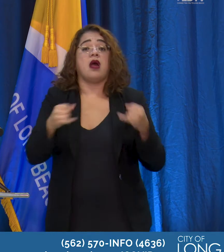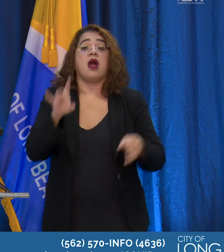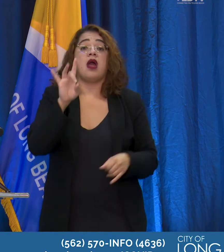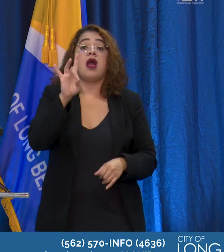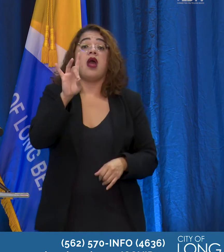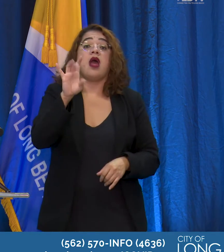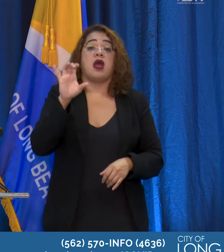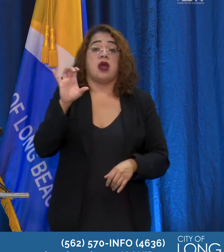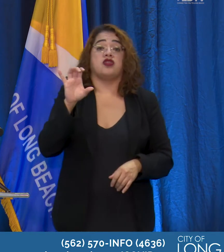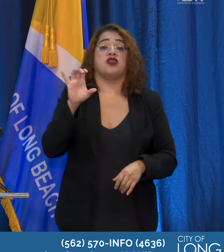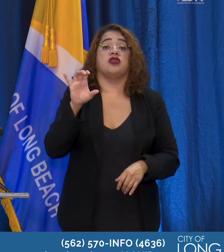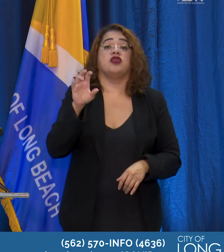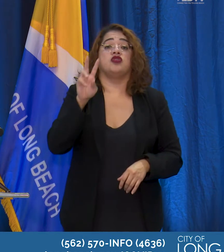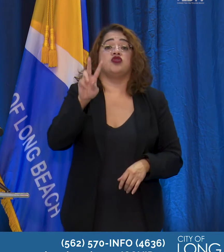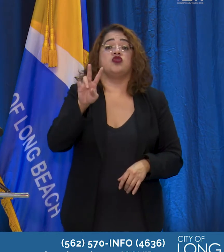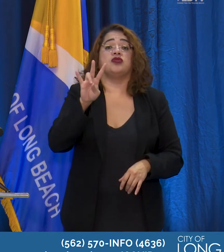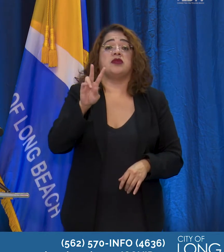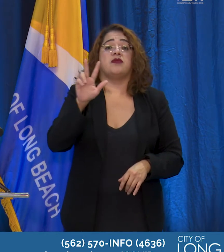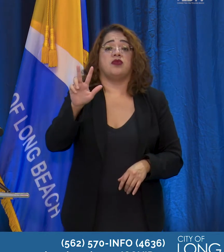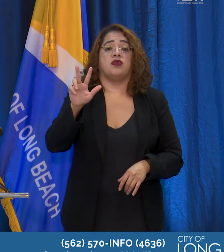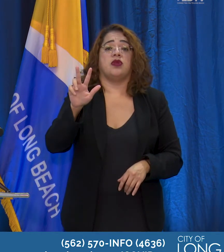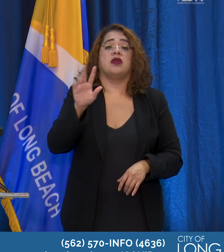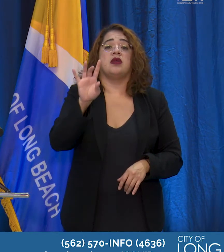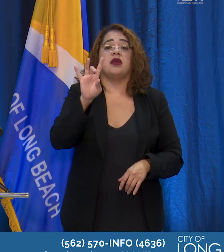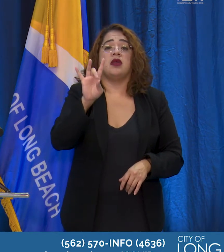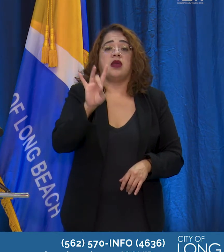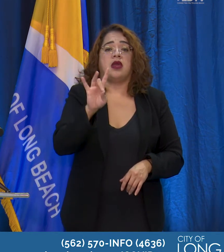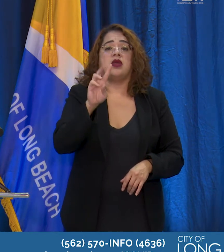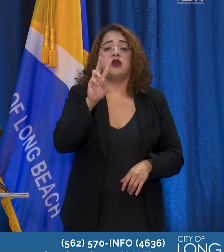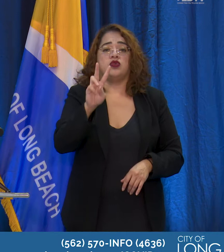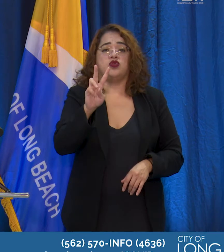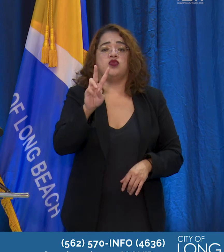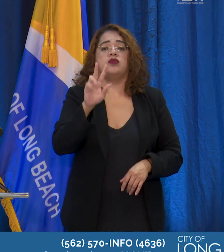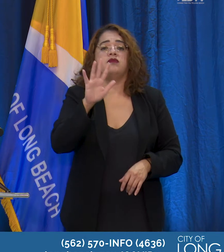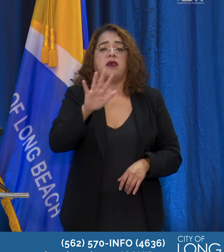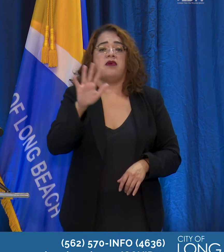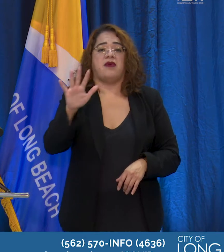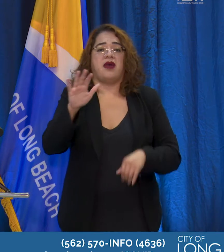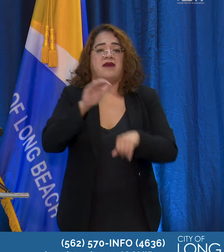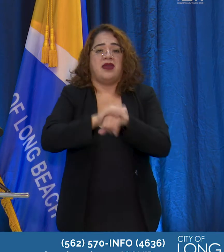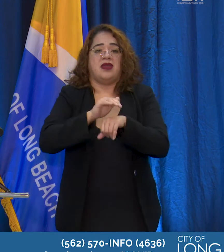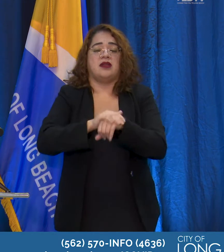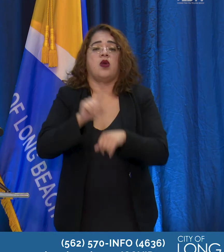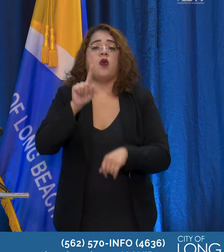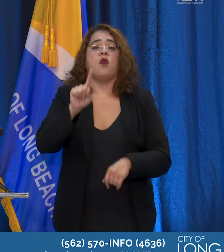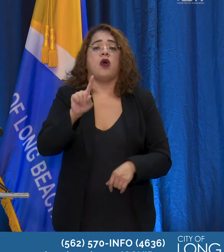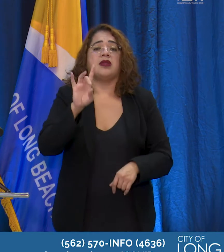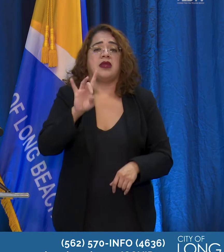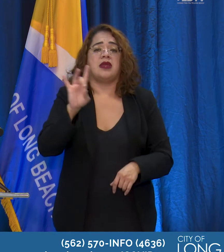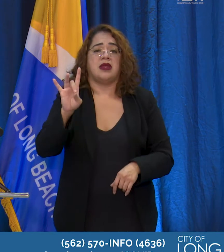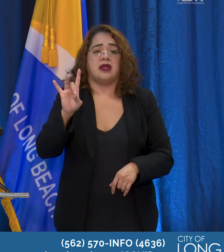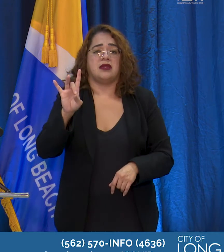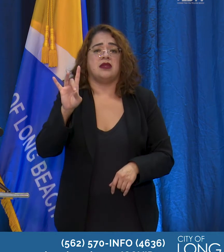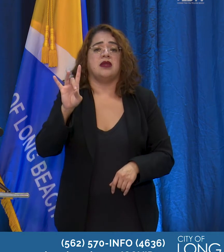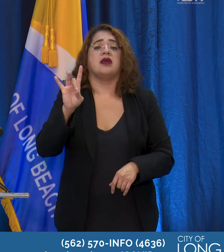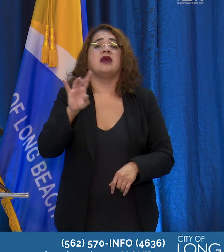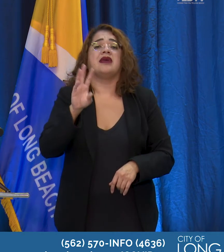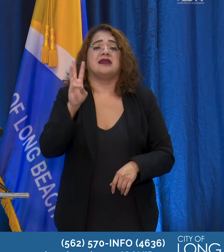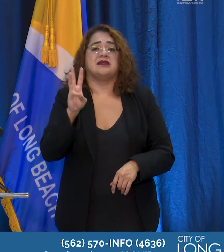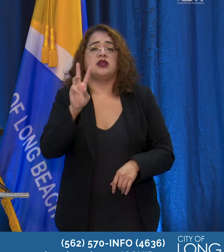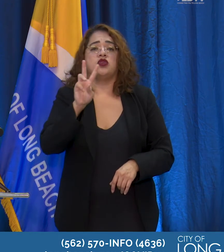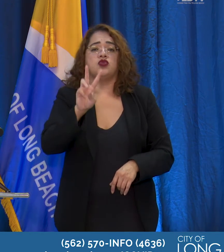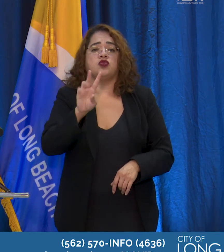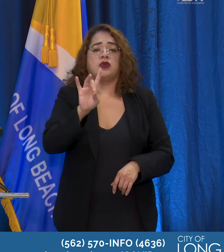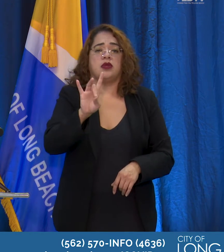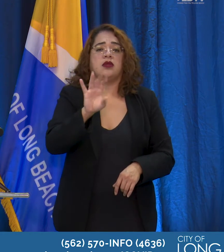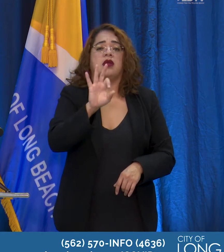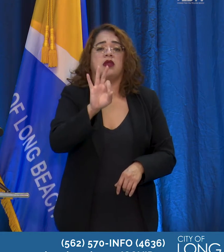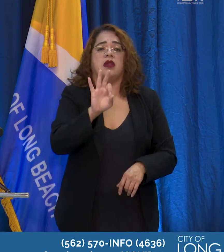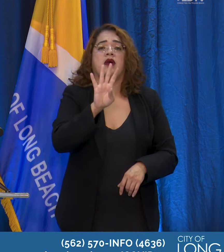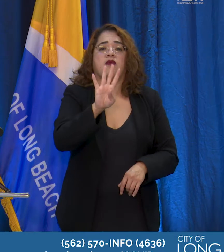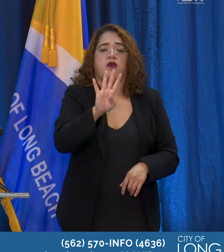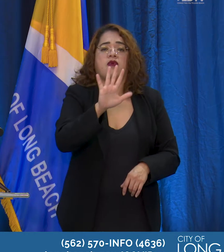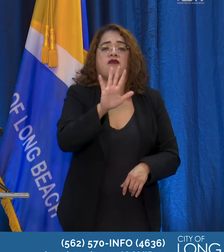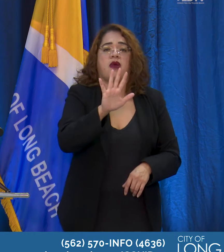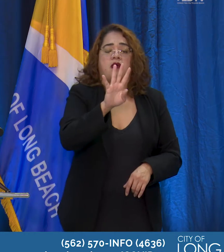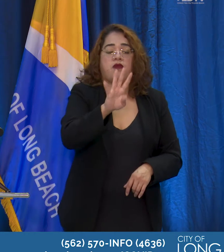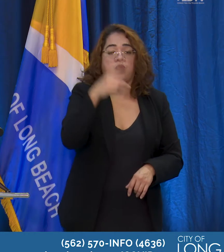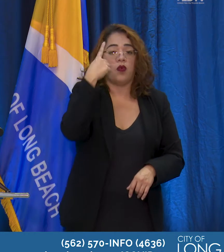or that's 1-800-273-8255 for English and 1-888-628-9454 for Spanish.